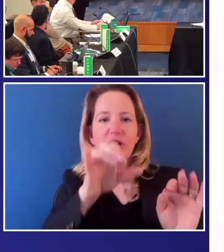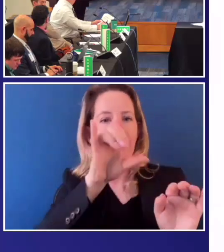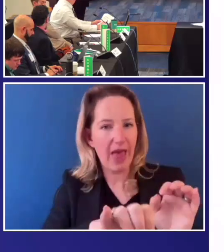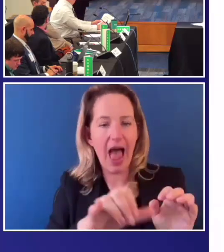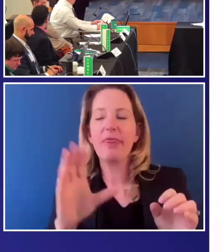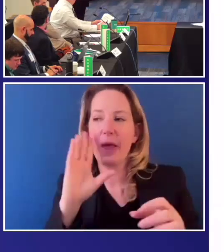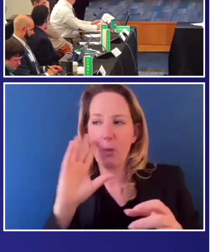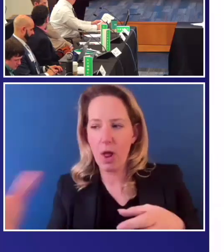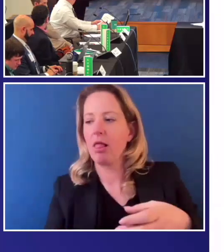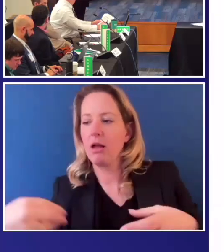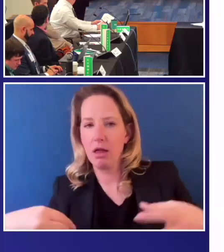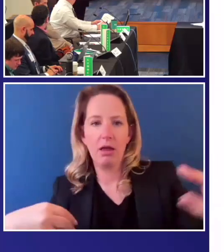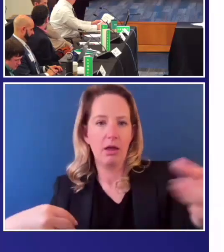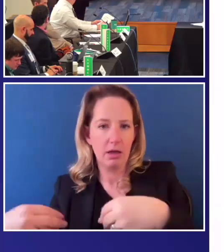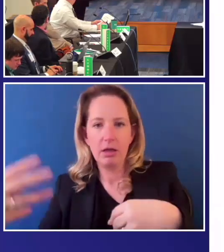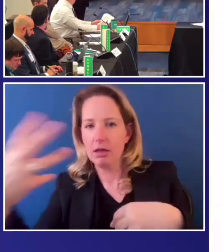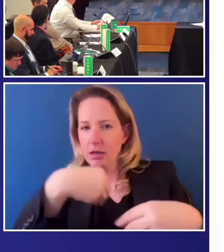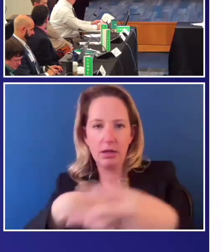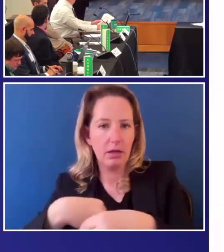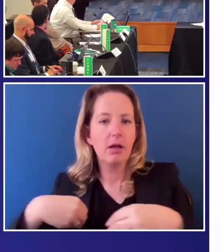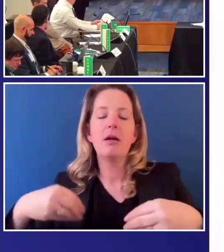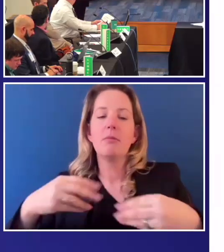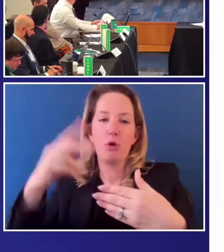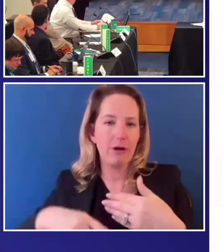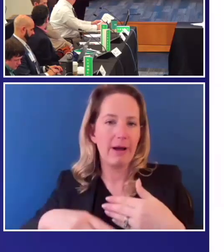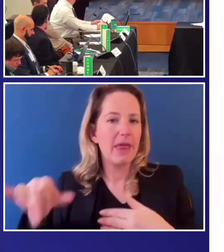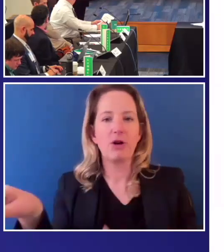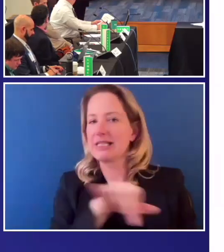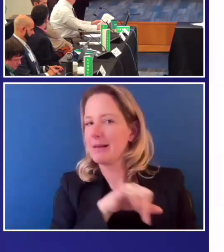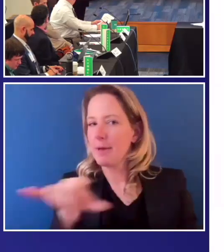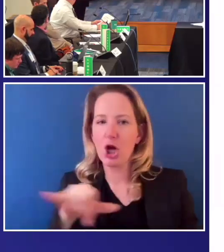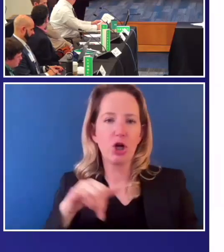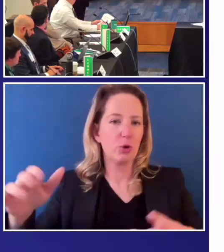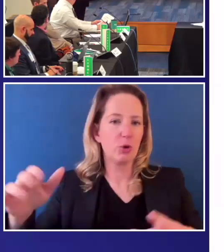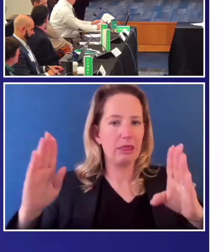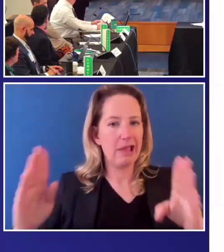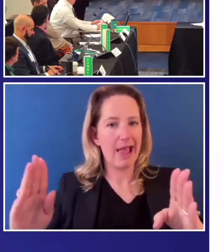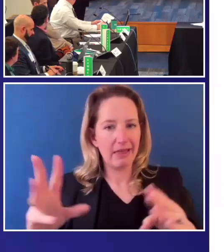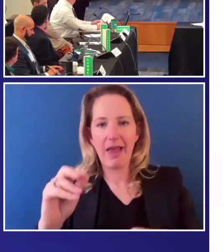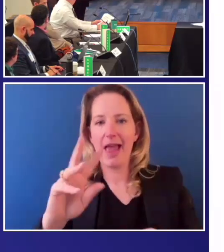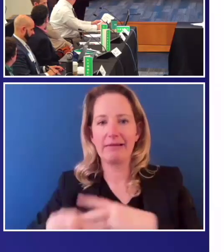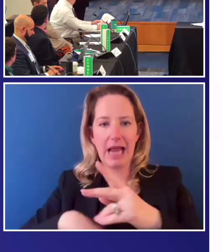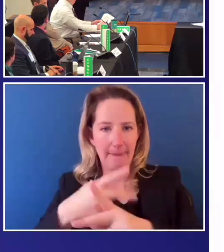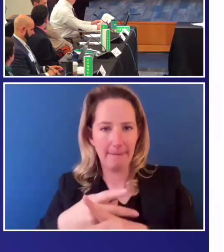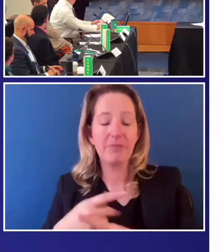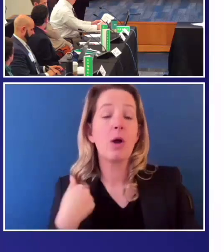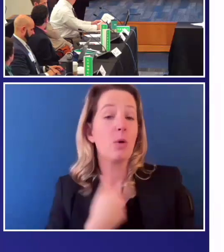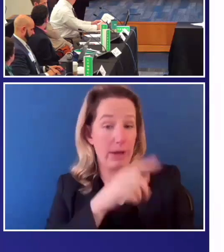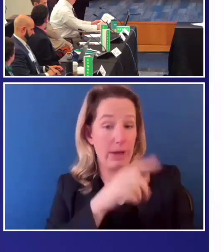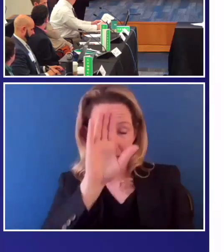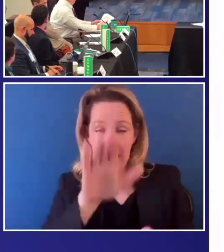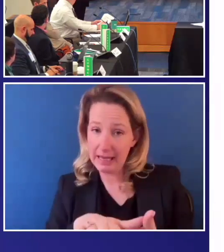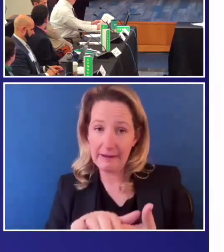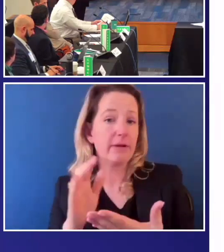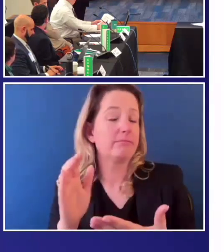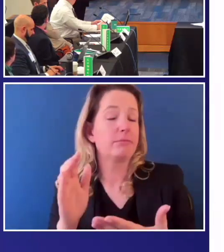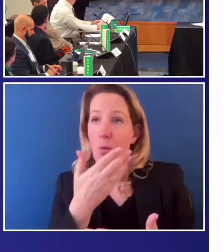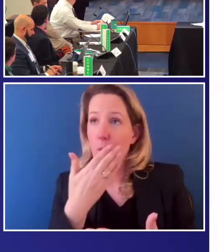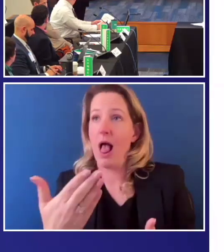that -- essentially says that are similar in length or type. And so we believe that the best way to do that is using the well-known taxonomy of,